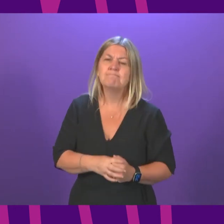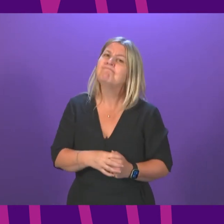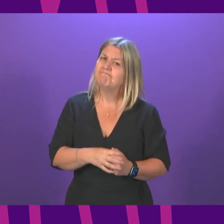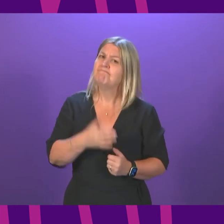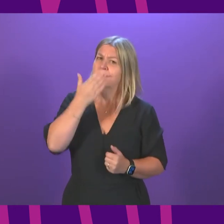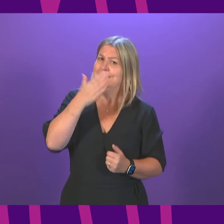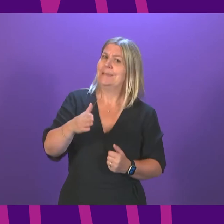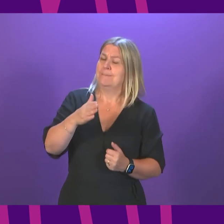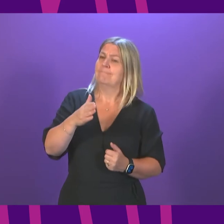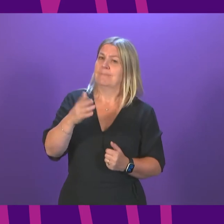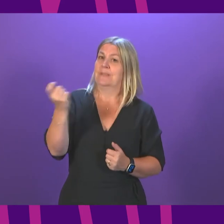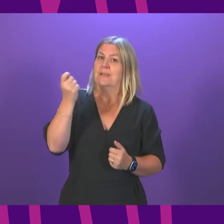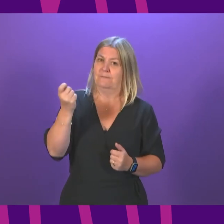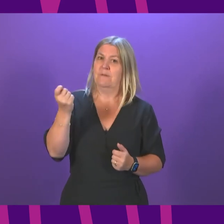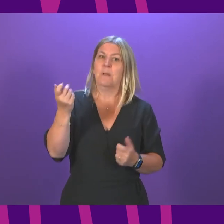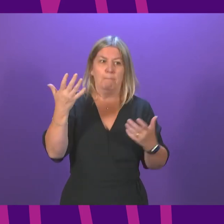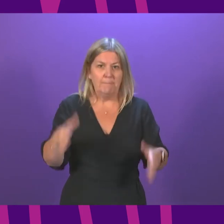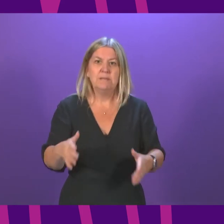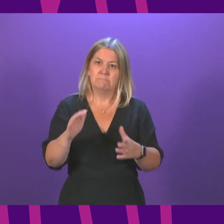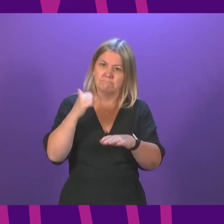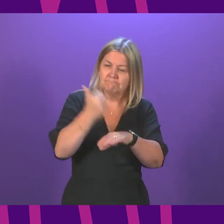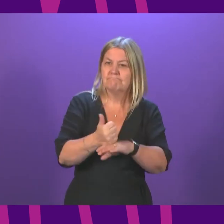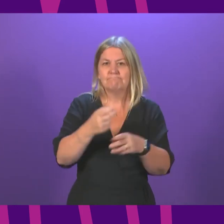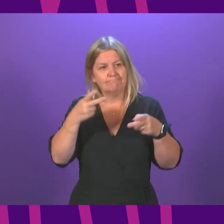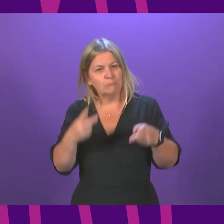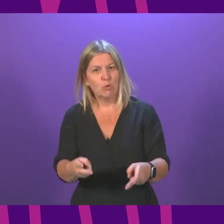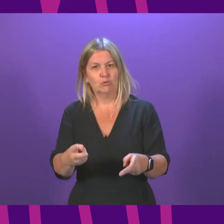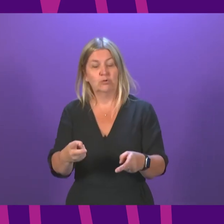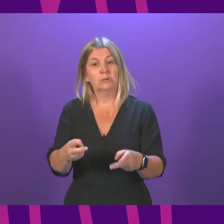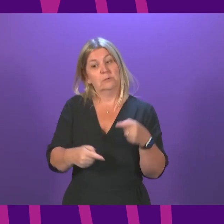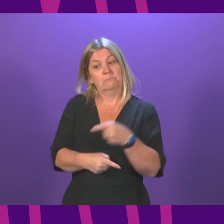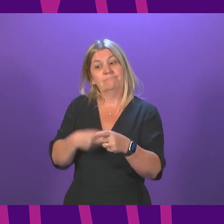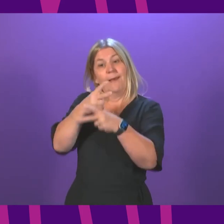managed to put in place an approach that will allow the Care Inspectorate to focus on its